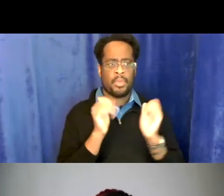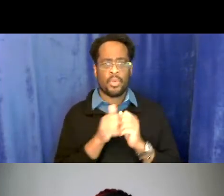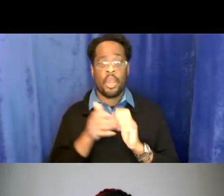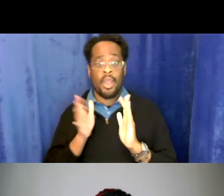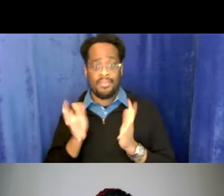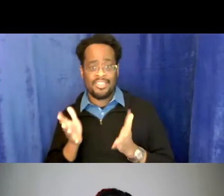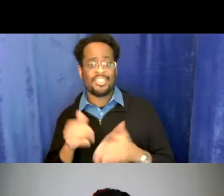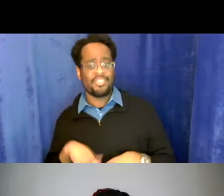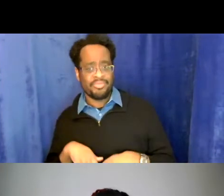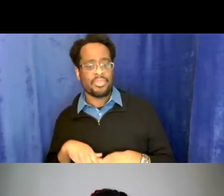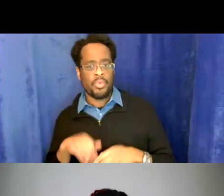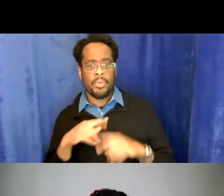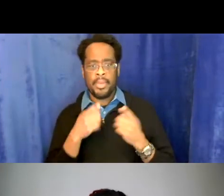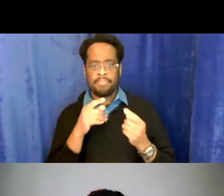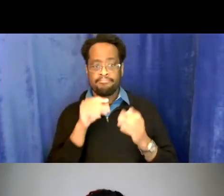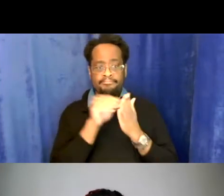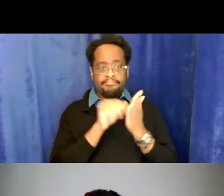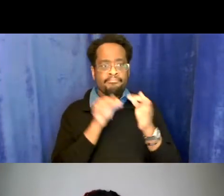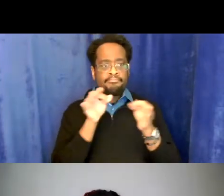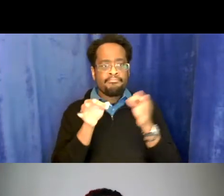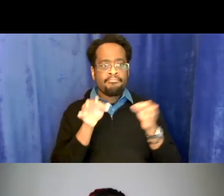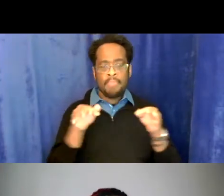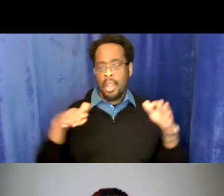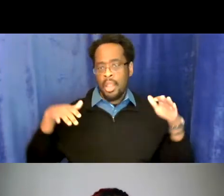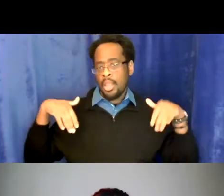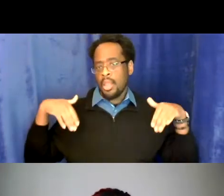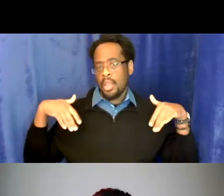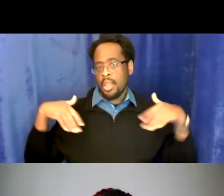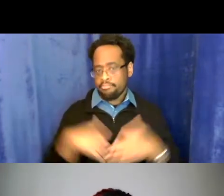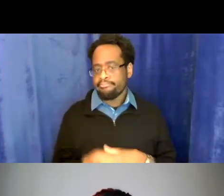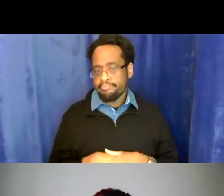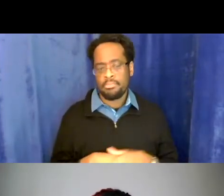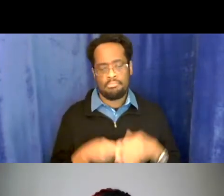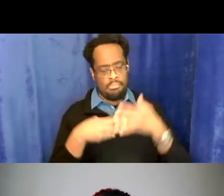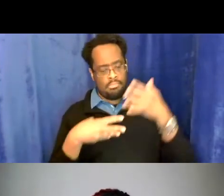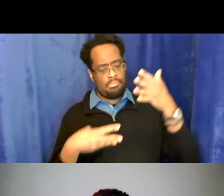there's there are specific signs that are used there compared to just general communication so